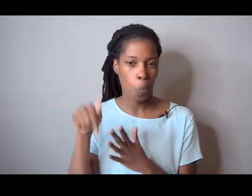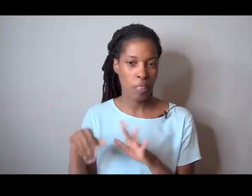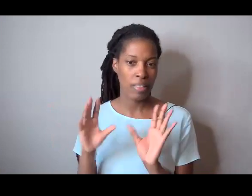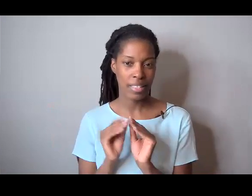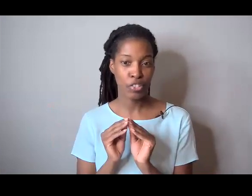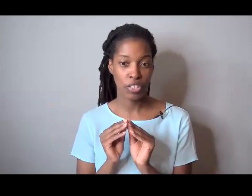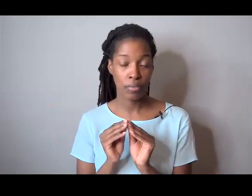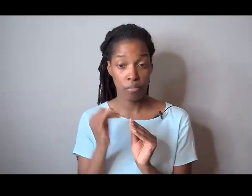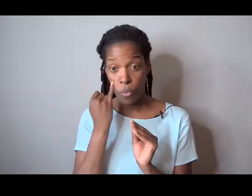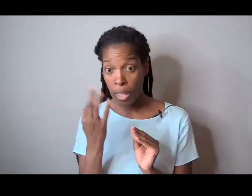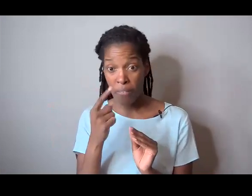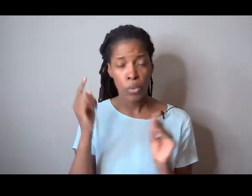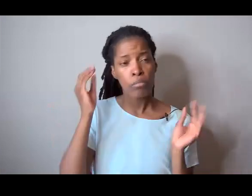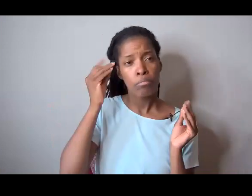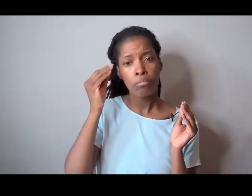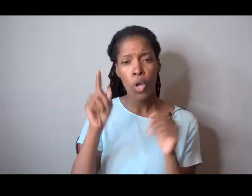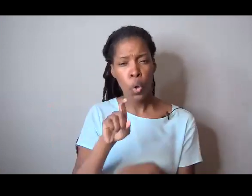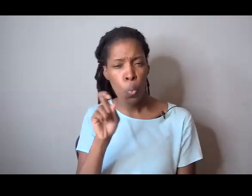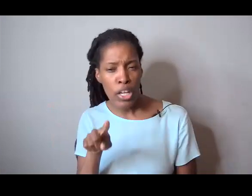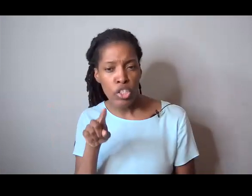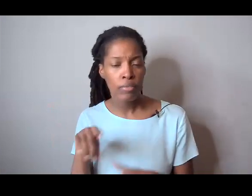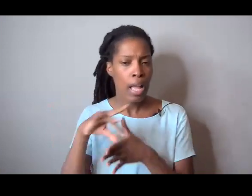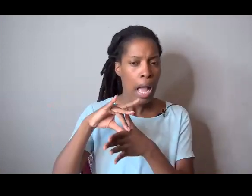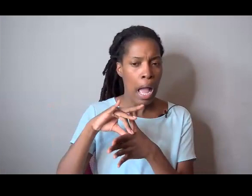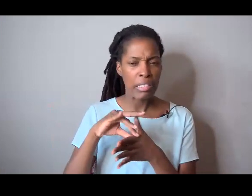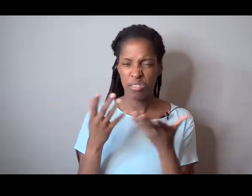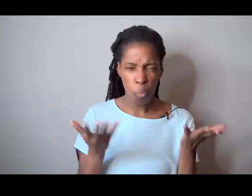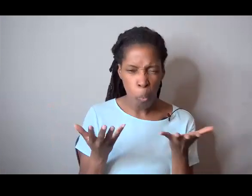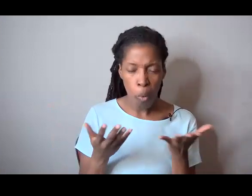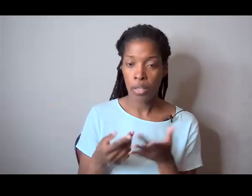If you have questions about the content, you can pop them up there and Ciara will